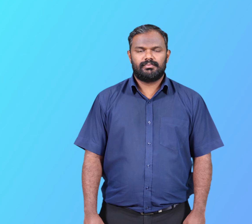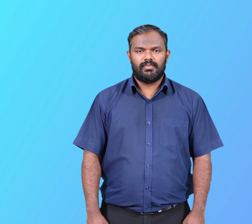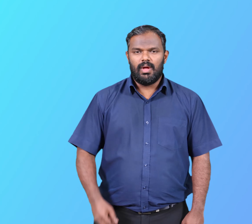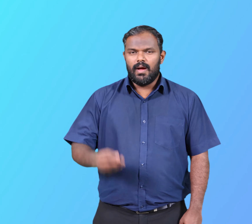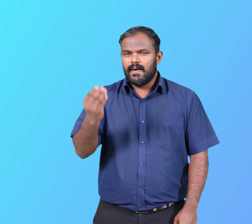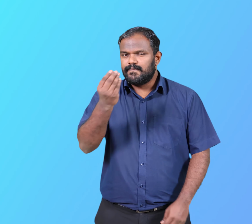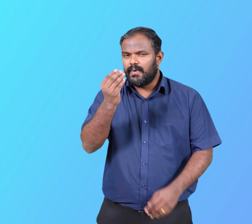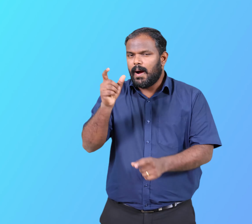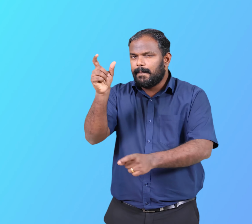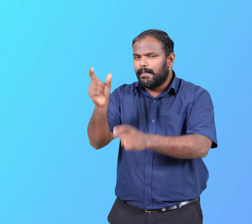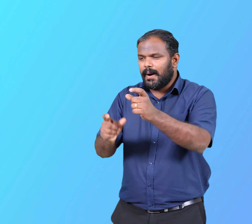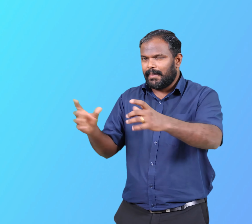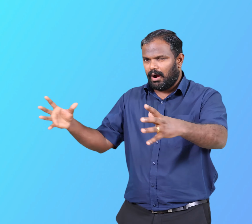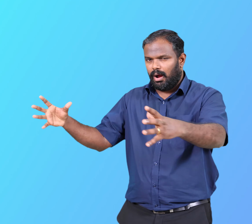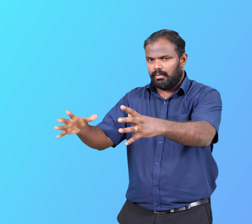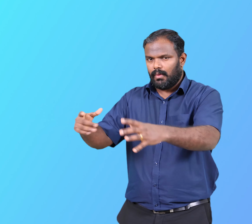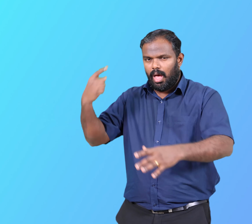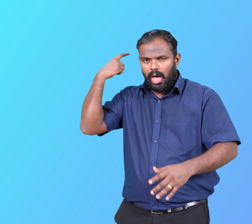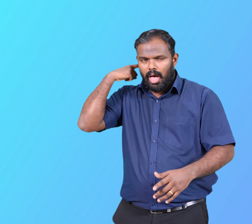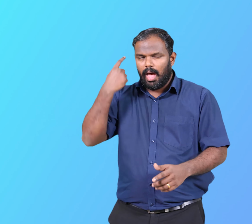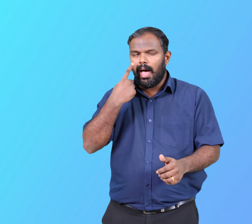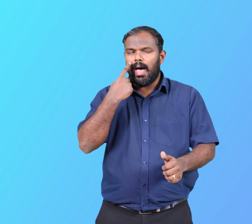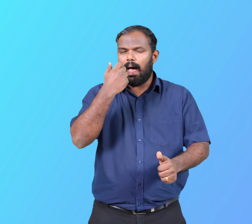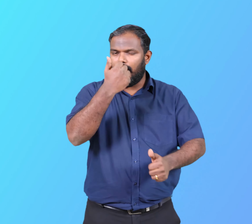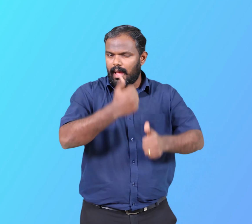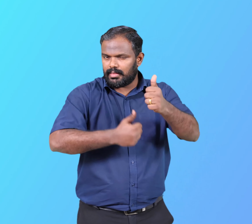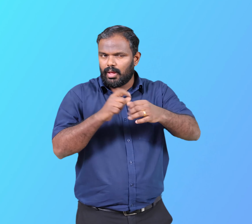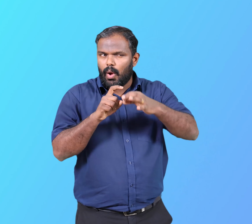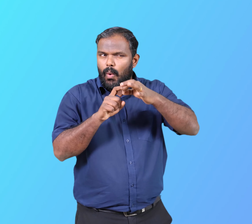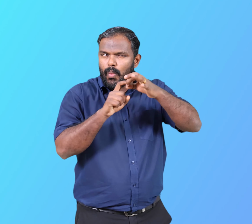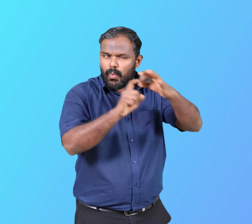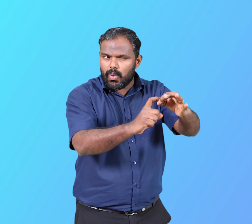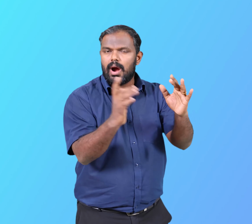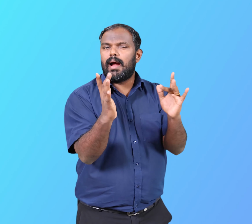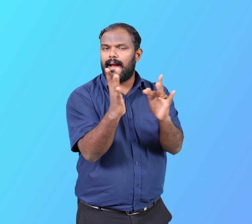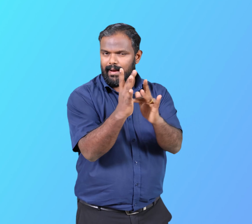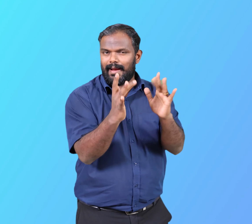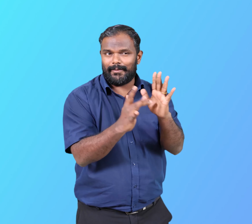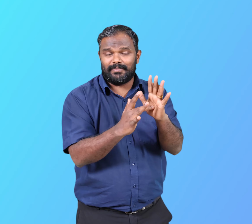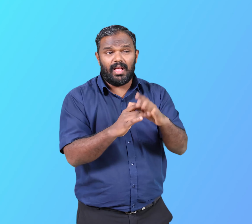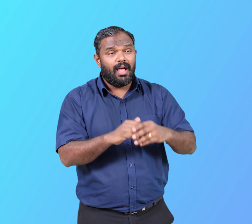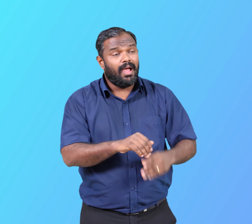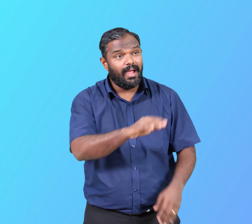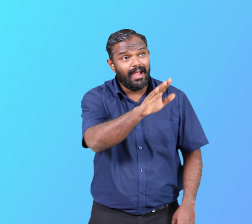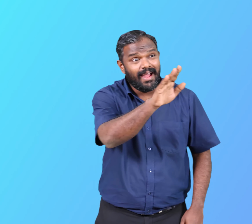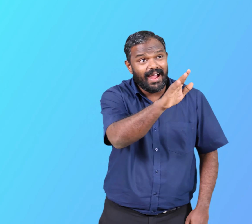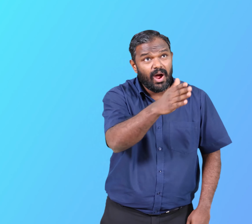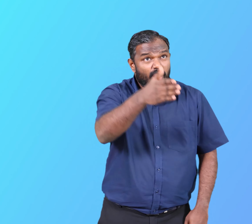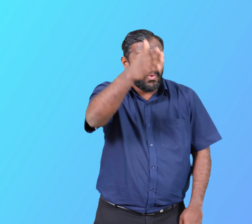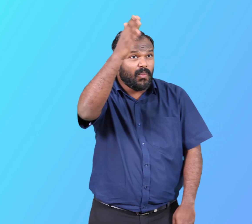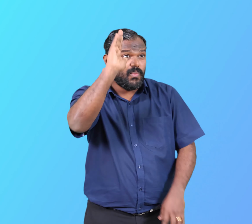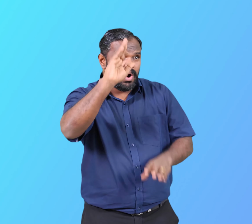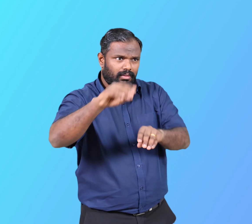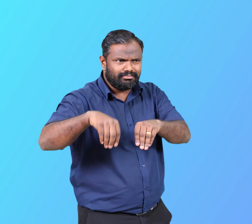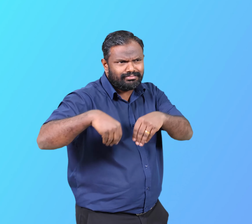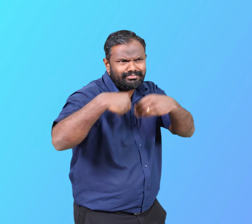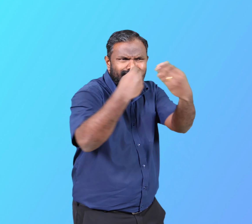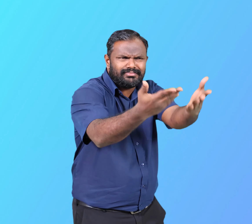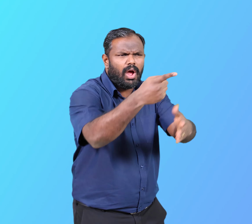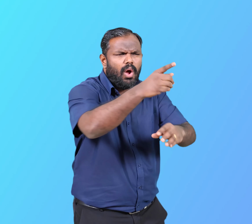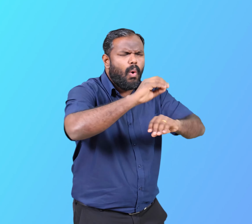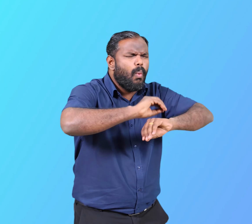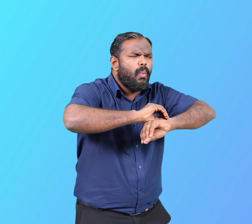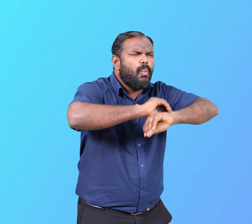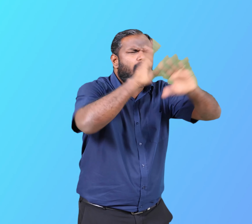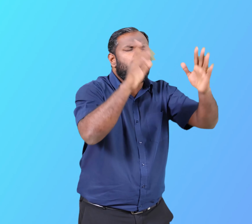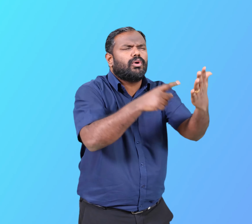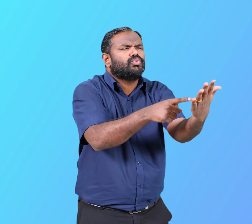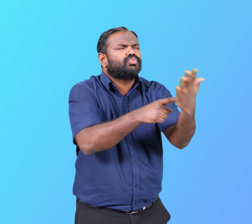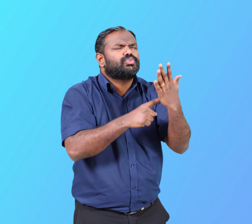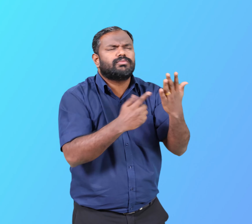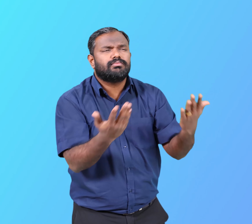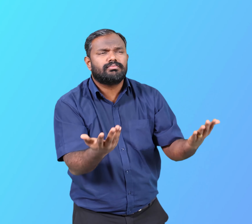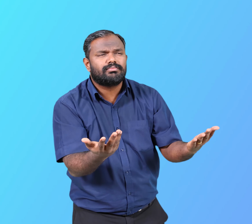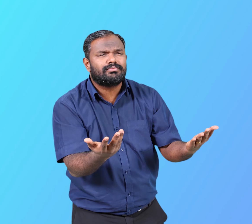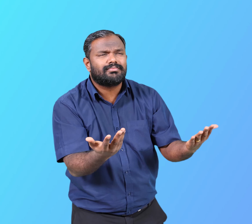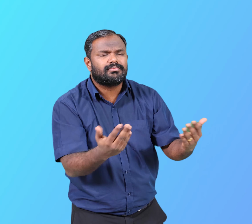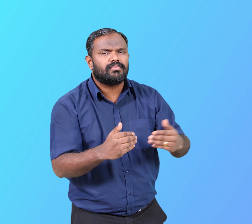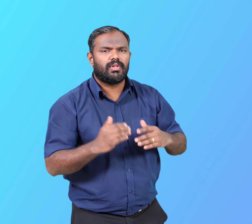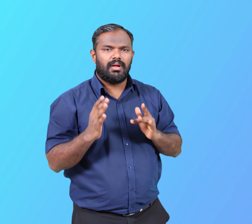Some others there wanted to test Jesus. They asked him to do a miracle as a sign from God.